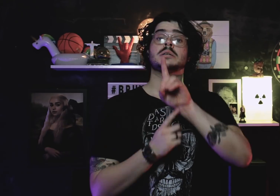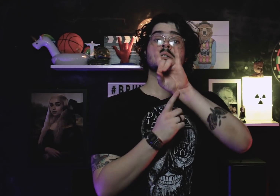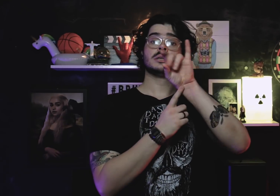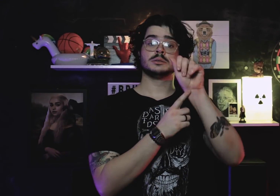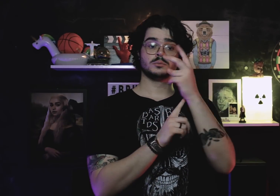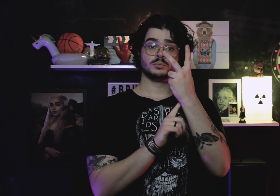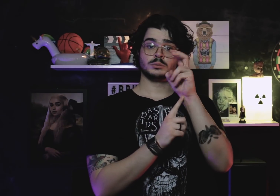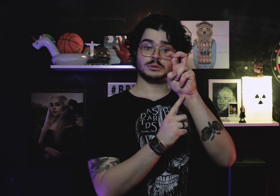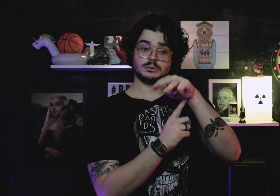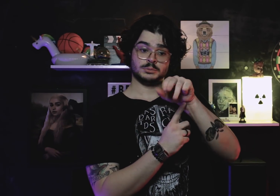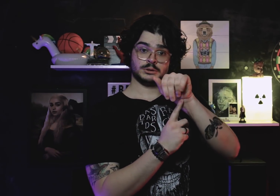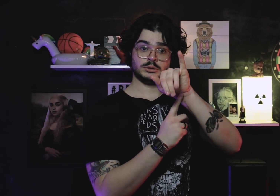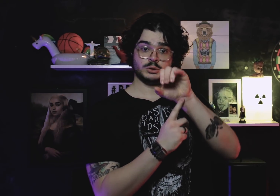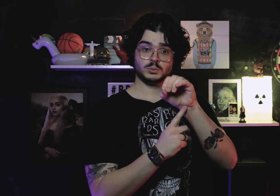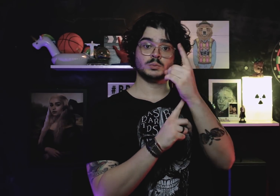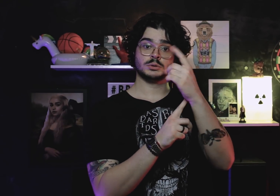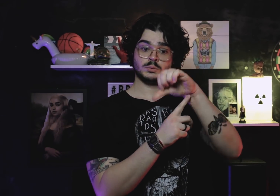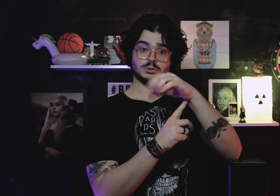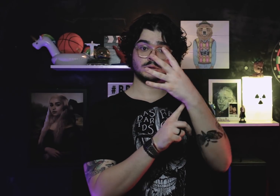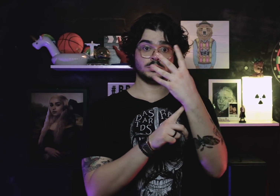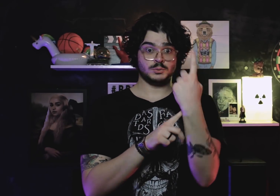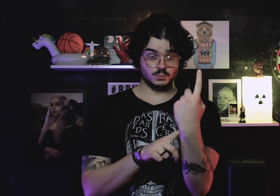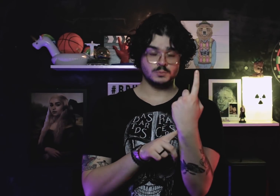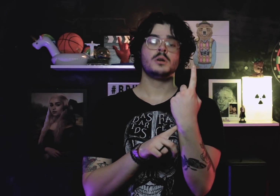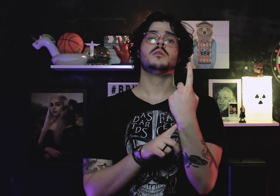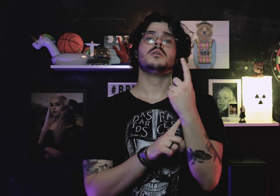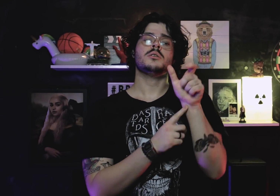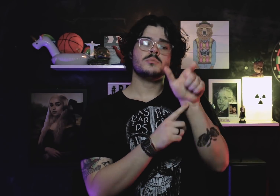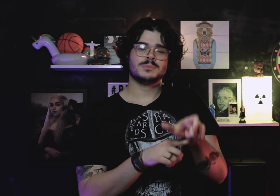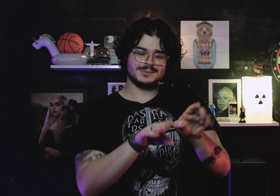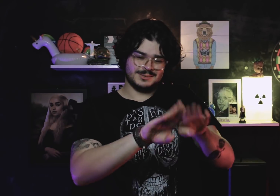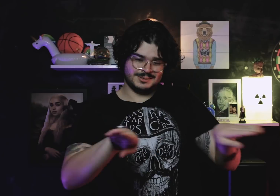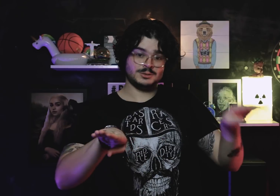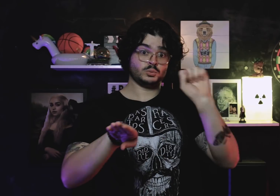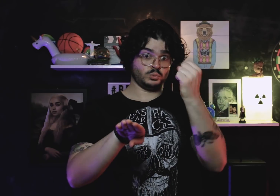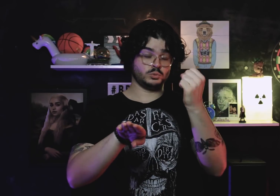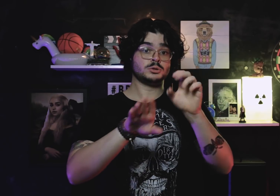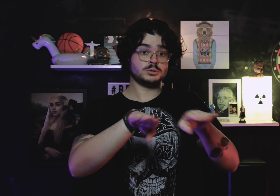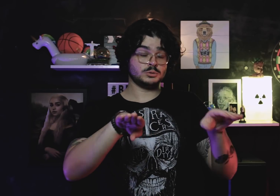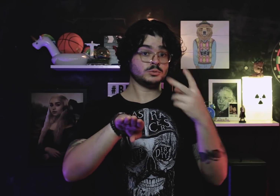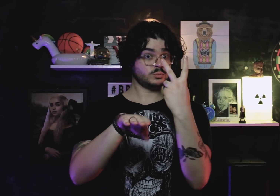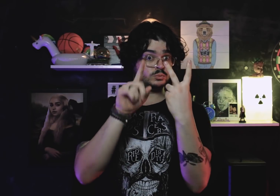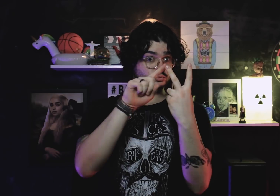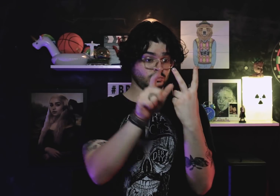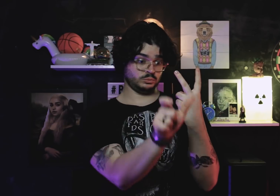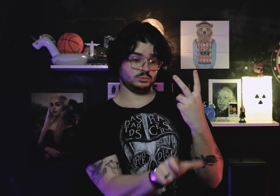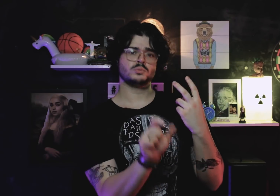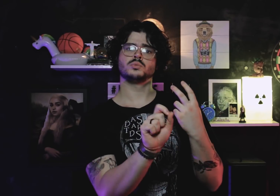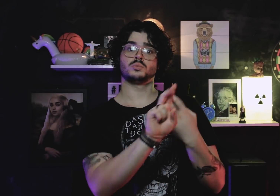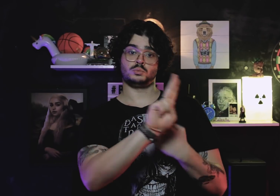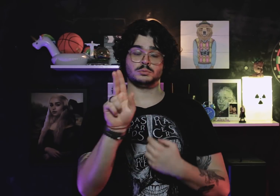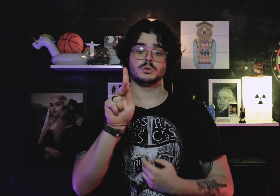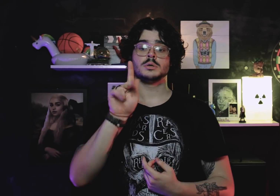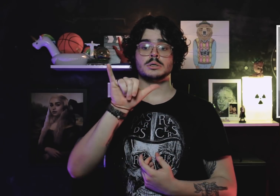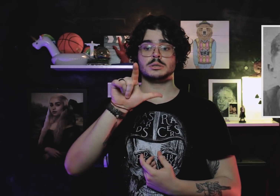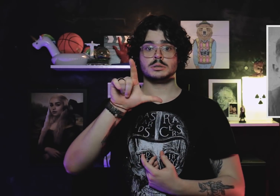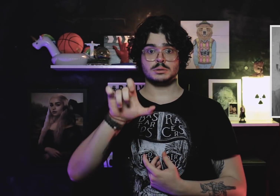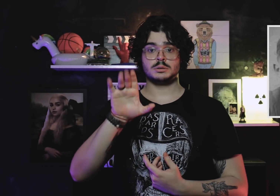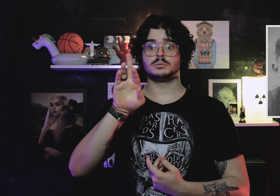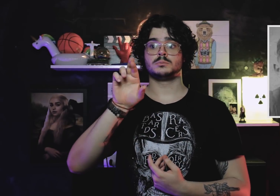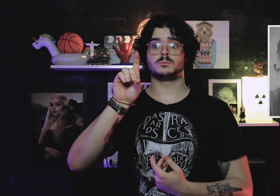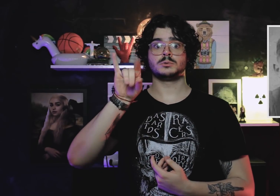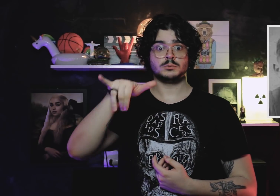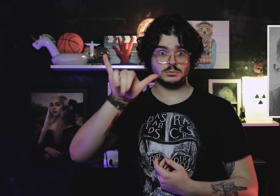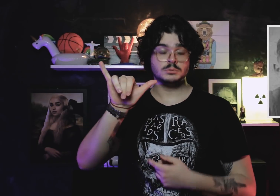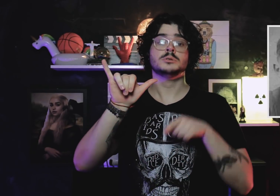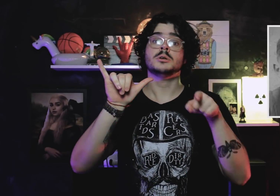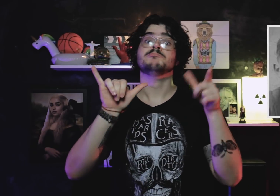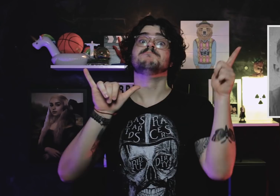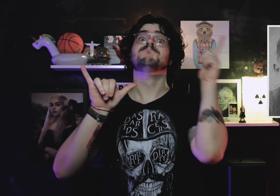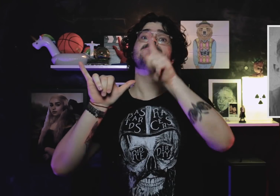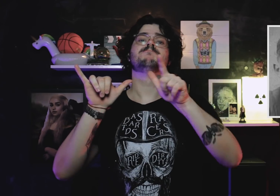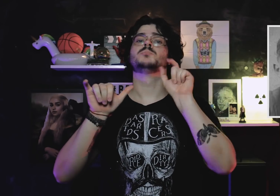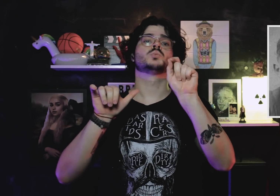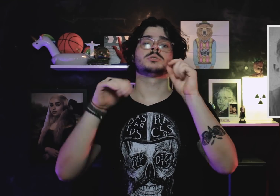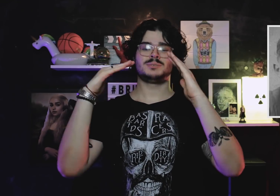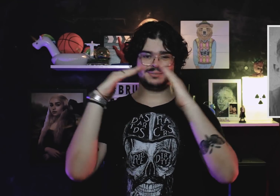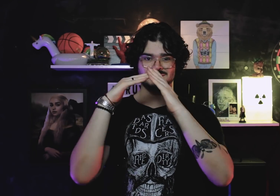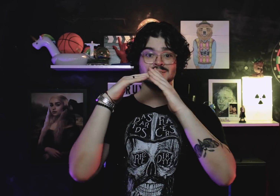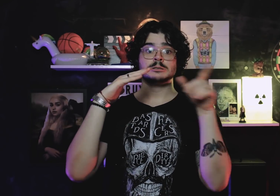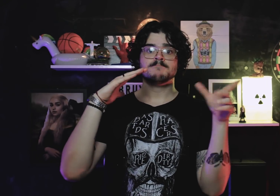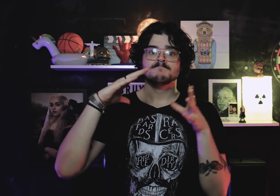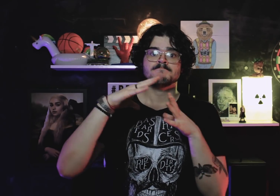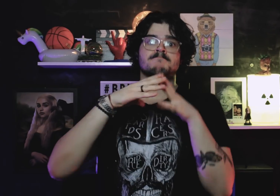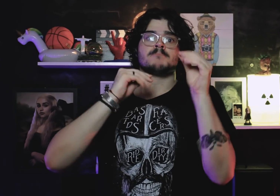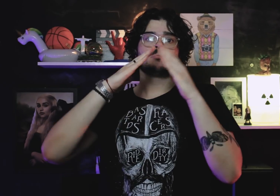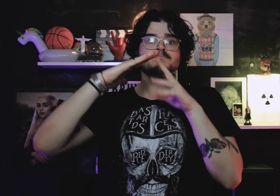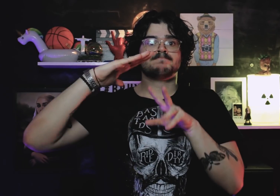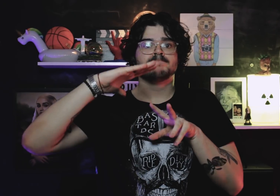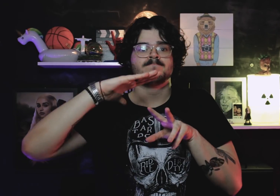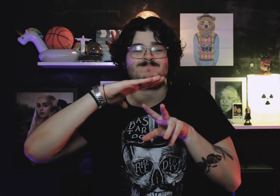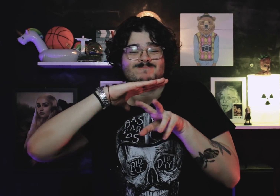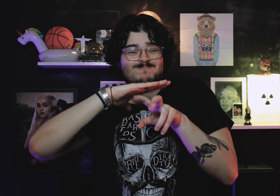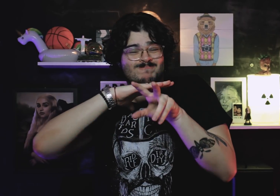On May 25, 1941, the second child, Kyle Brody, managed to escape from the house,